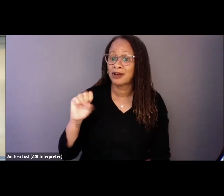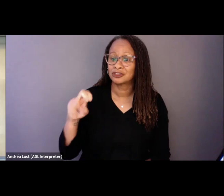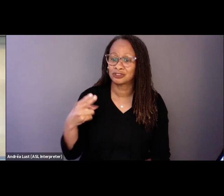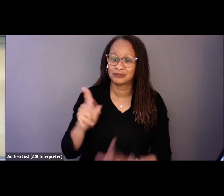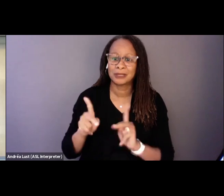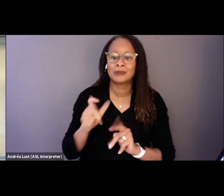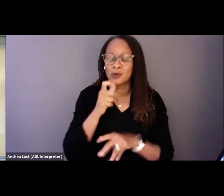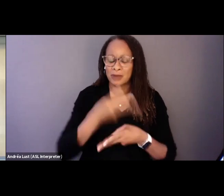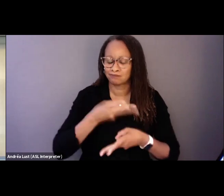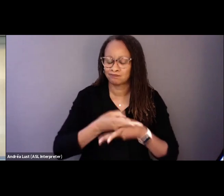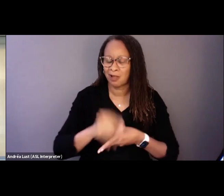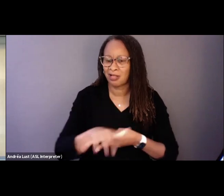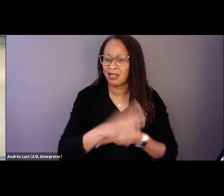of this land for generations.